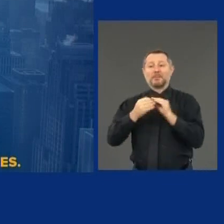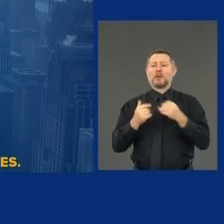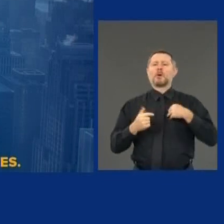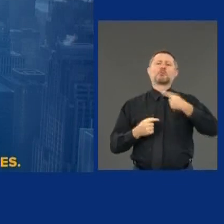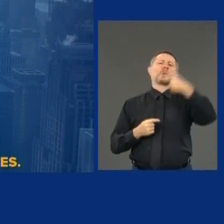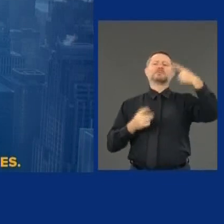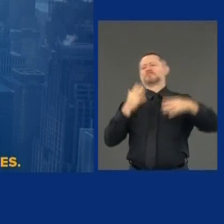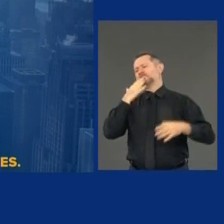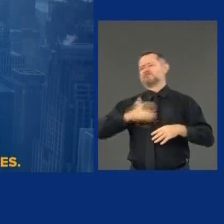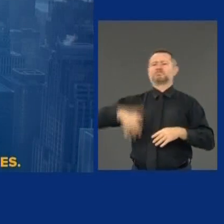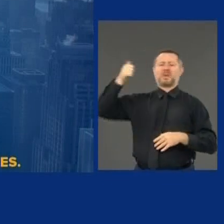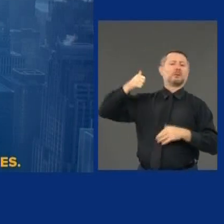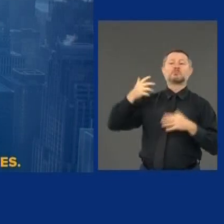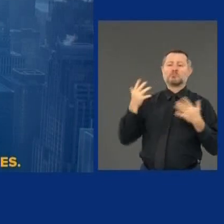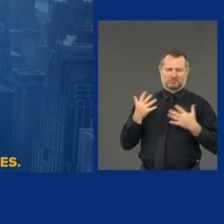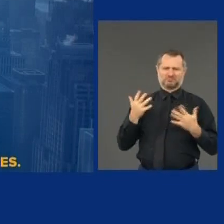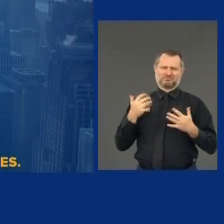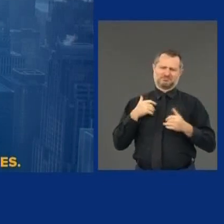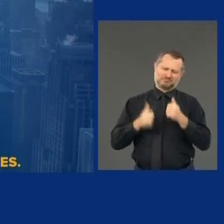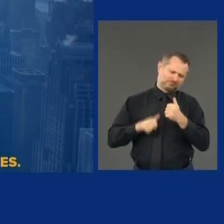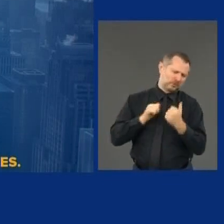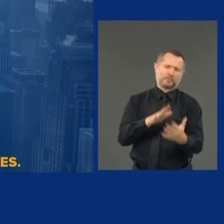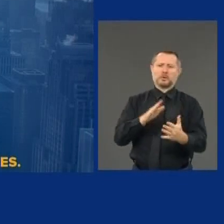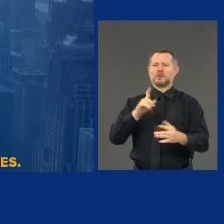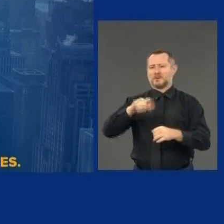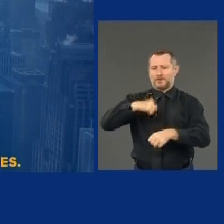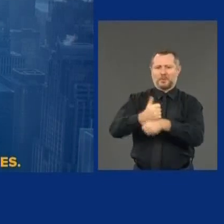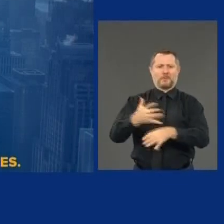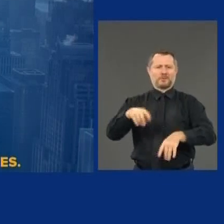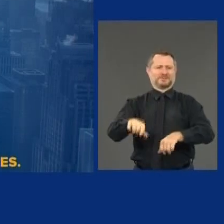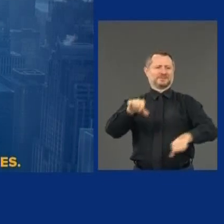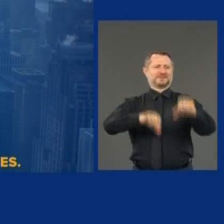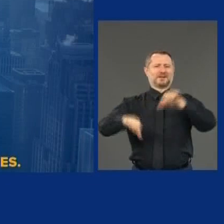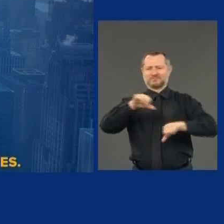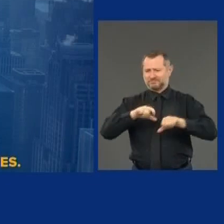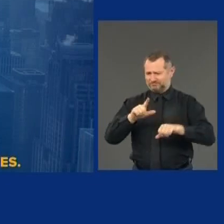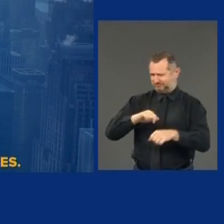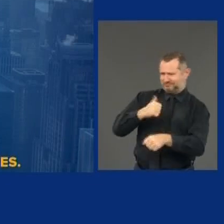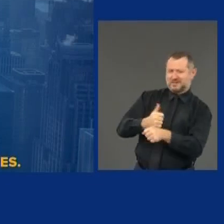WE HAD THE MOST SCIENCE-BASED, MOST-INFORMED REOPENING I THINK